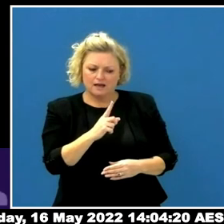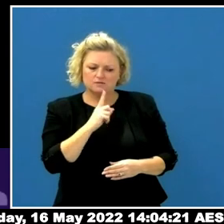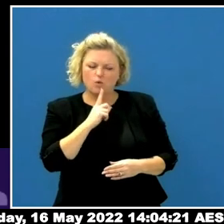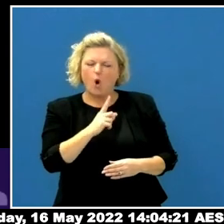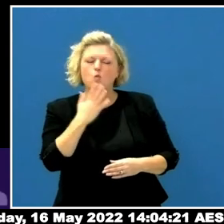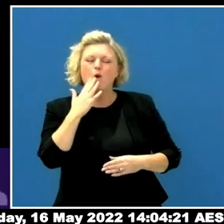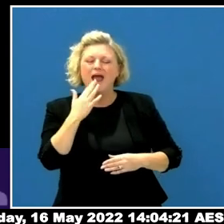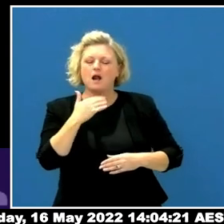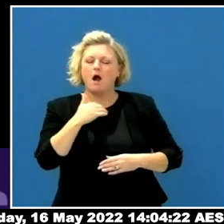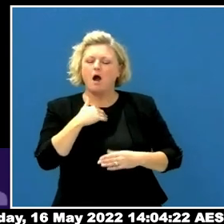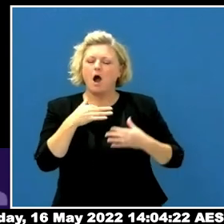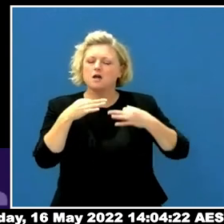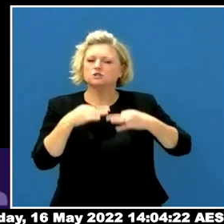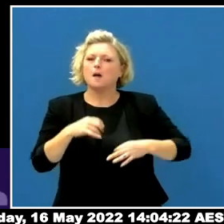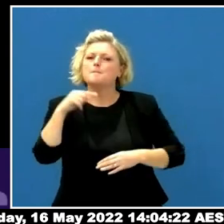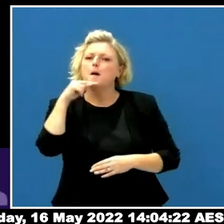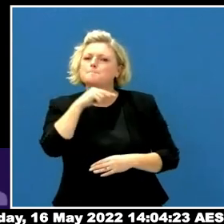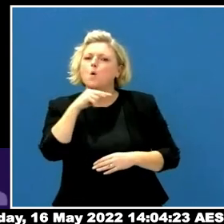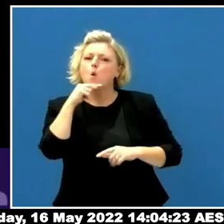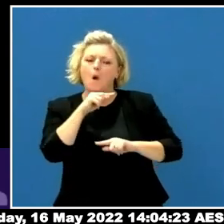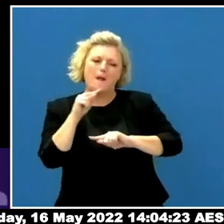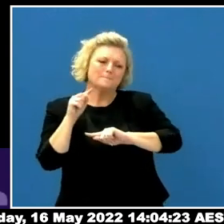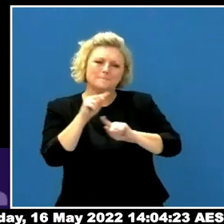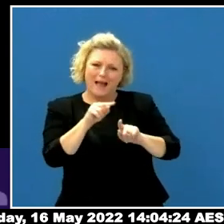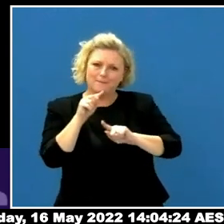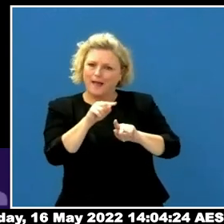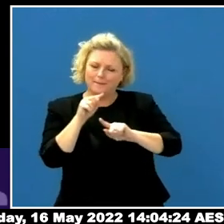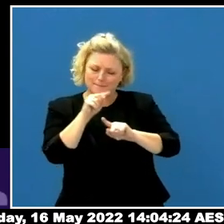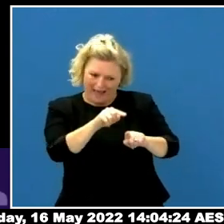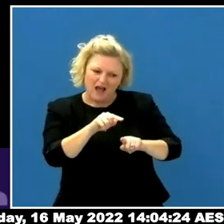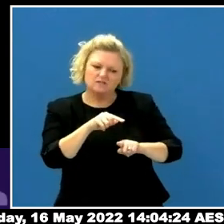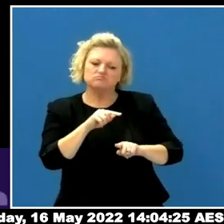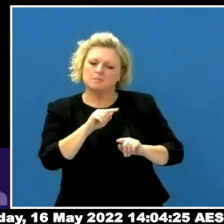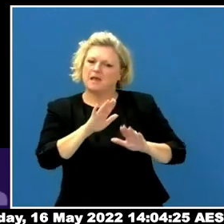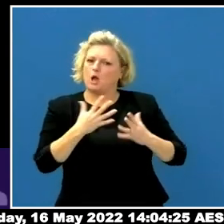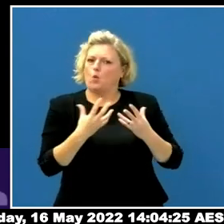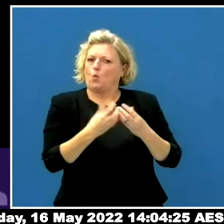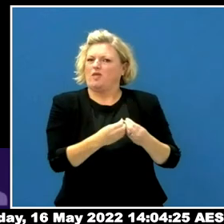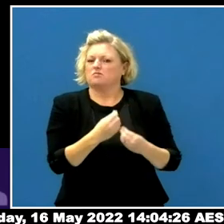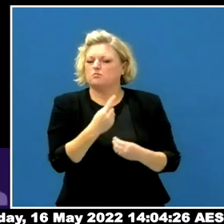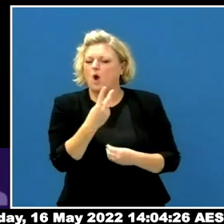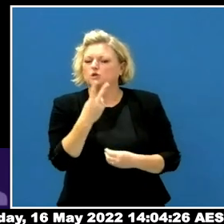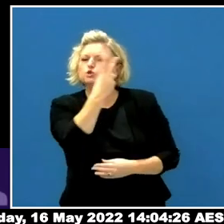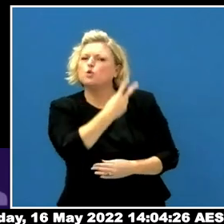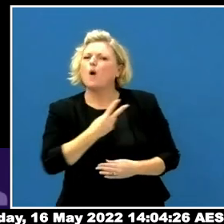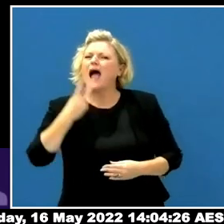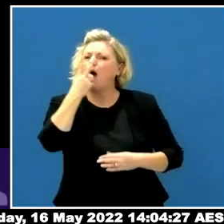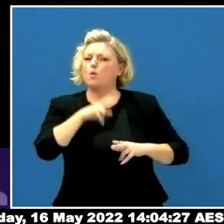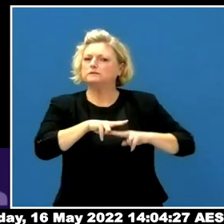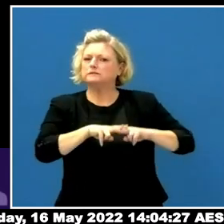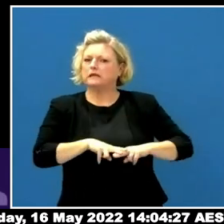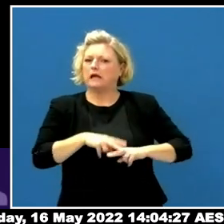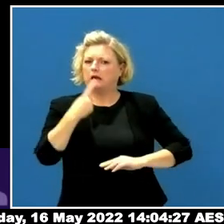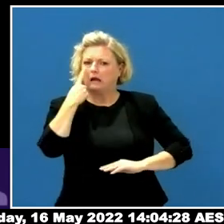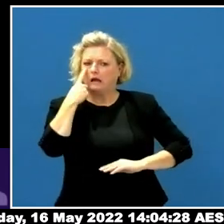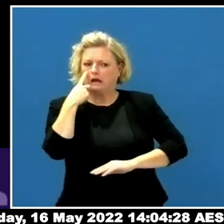hours, and as you walk into the centre, there was a double door and then there was a door next to it. MR FOGARTY: Yes.